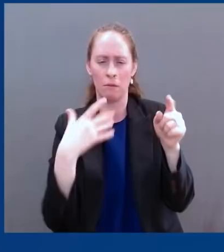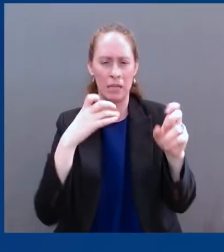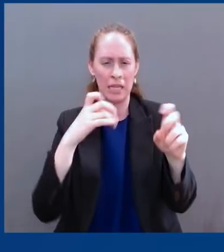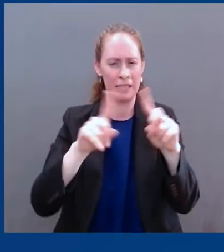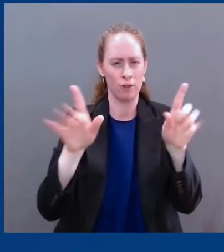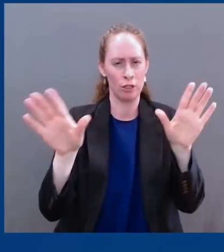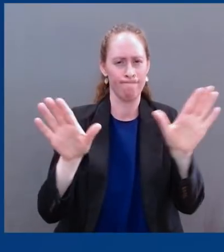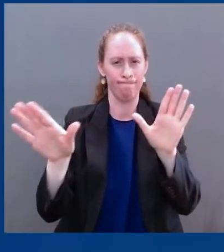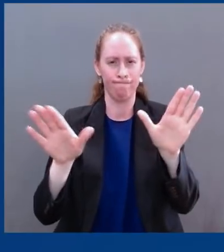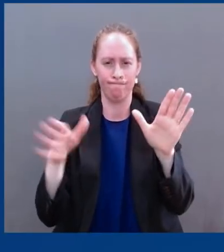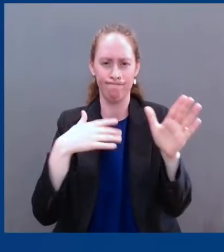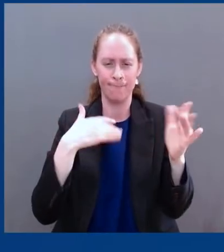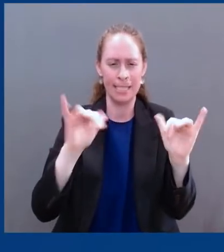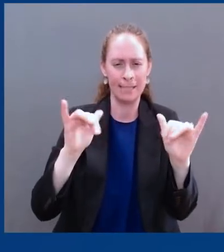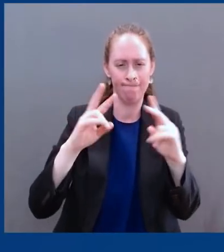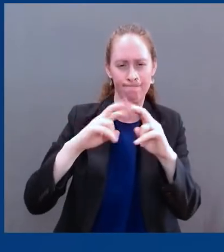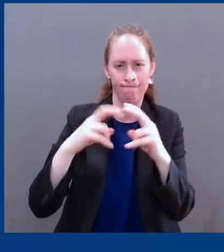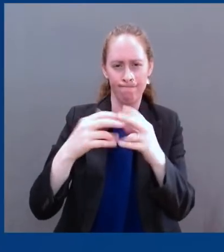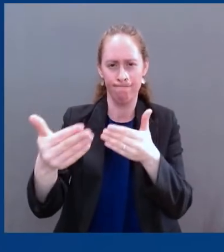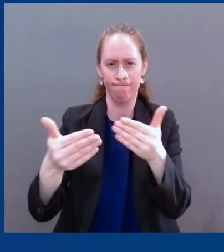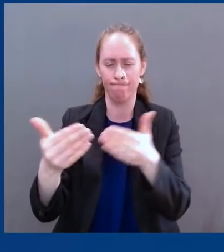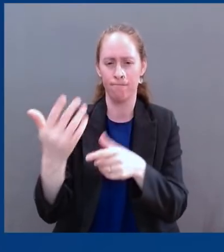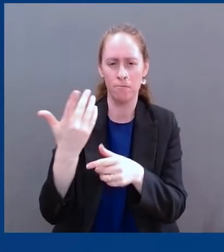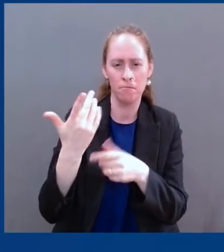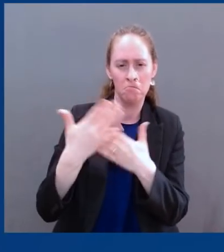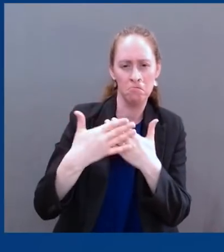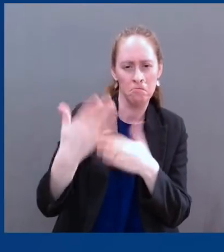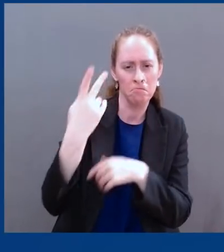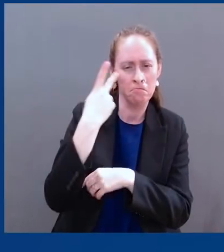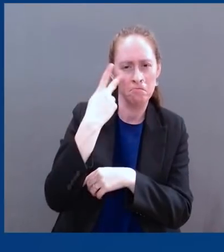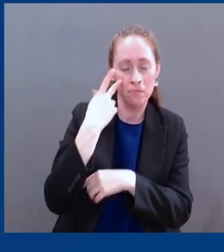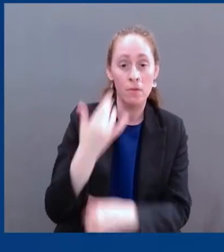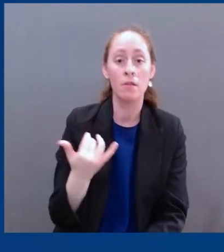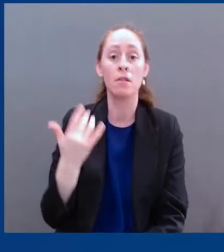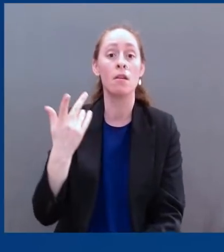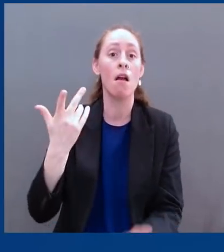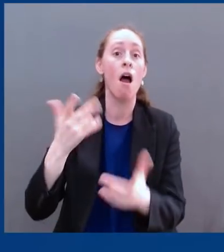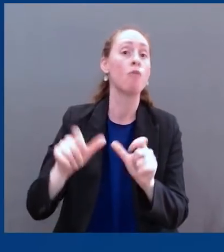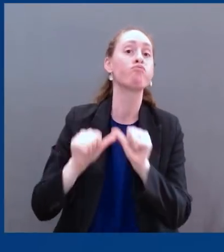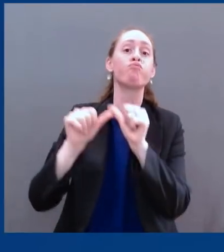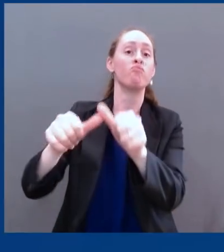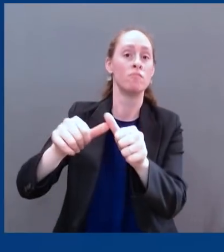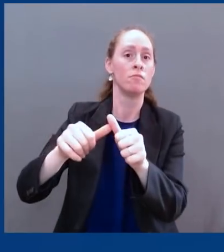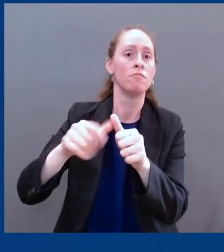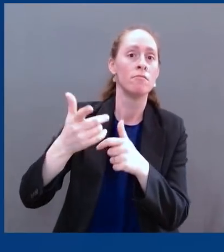for the immediate versus the long range, which would involve the question you also asked of Jeff: